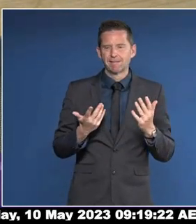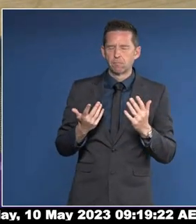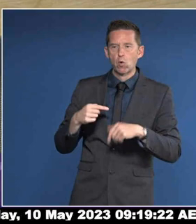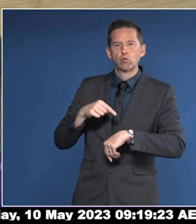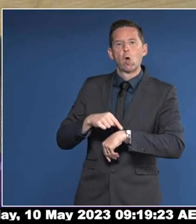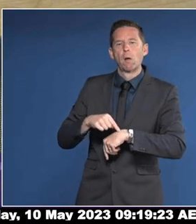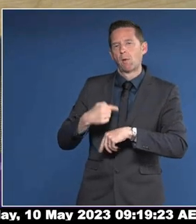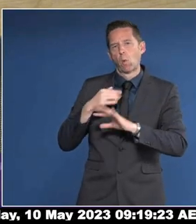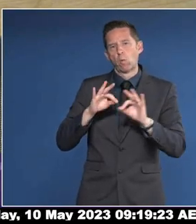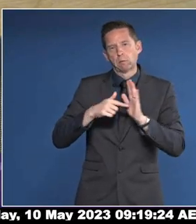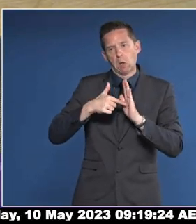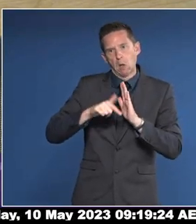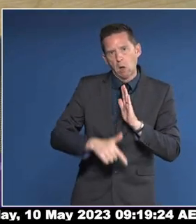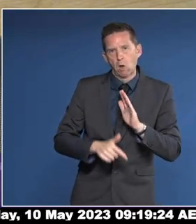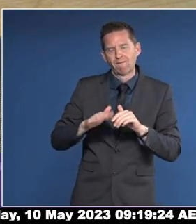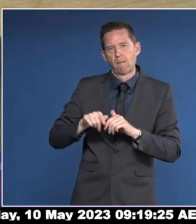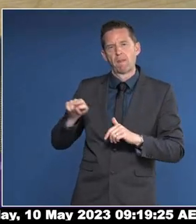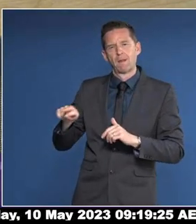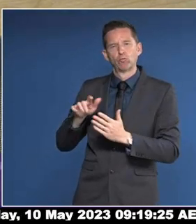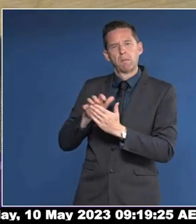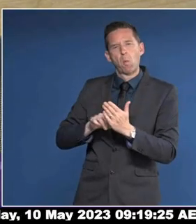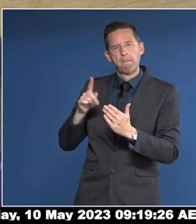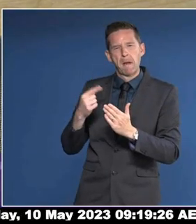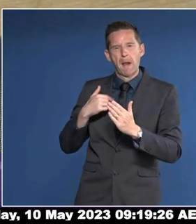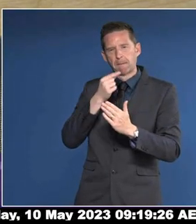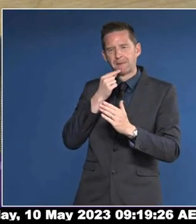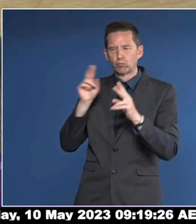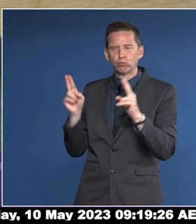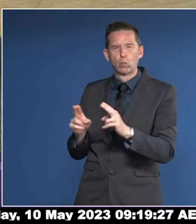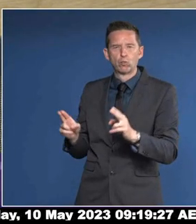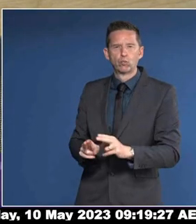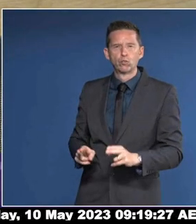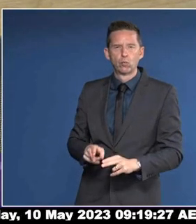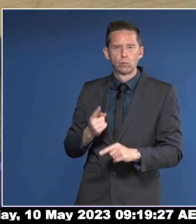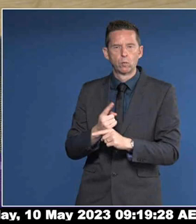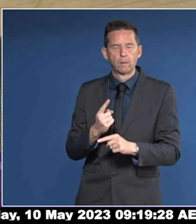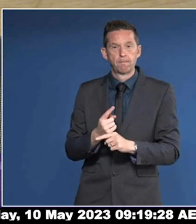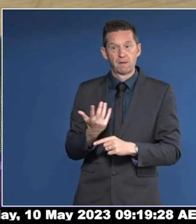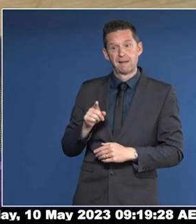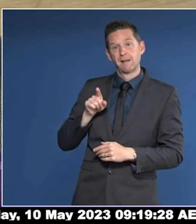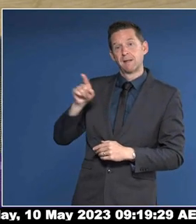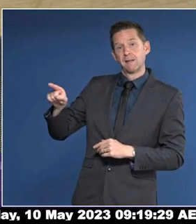Whittaker report. But essentially what he said in his evidence to the Coronial hearing